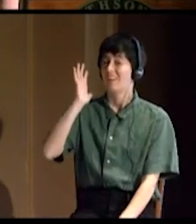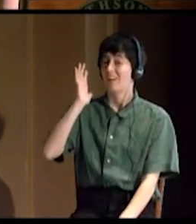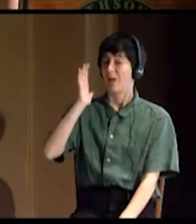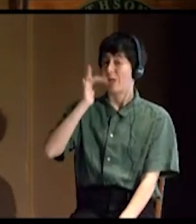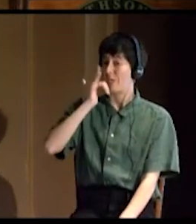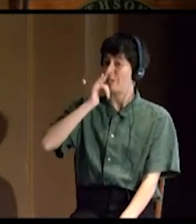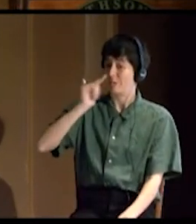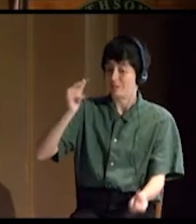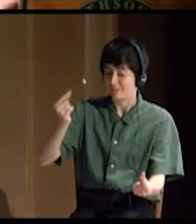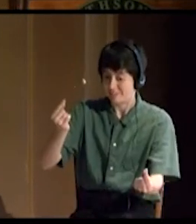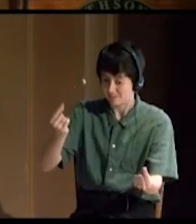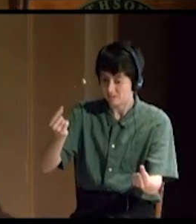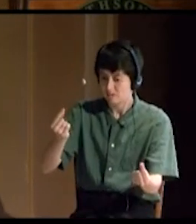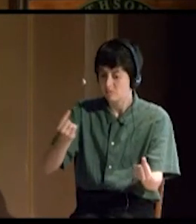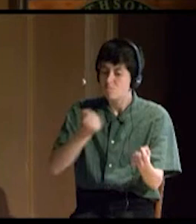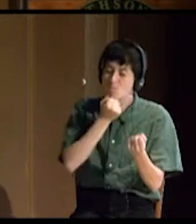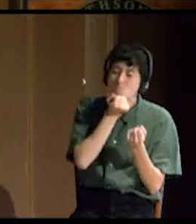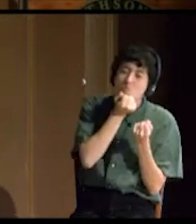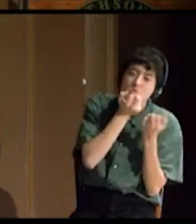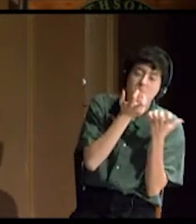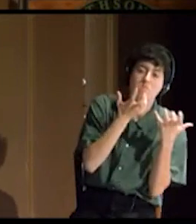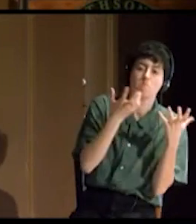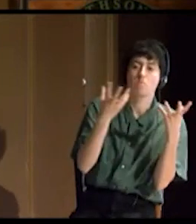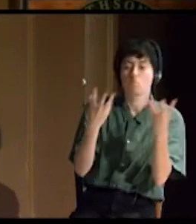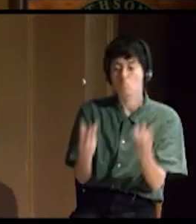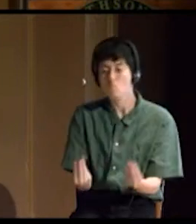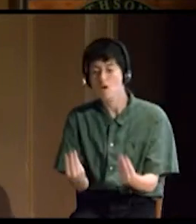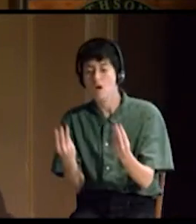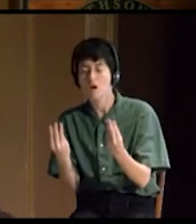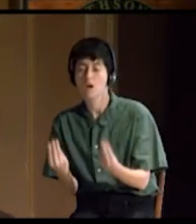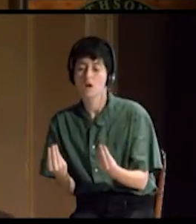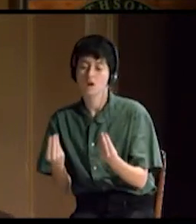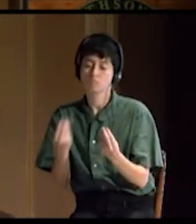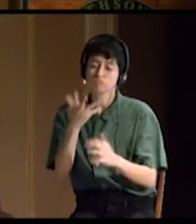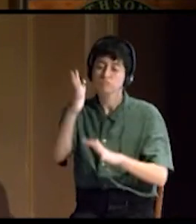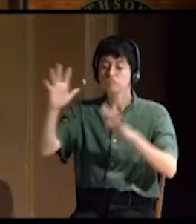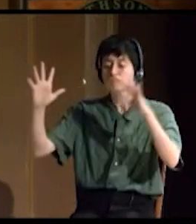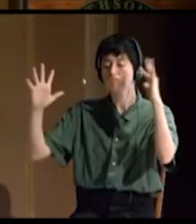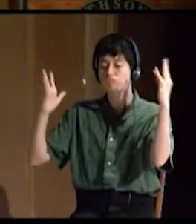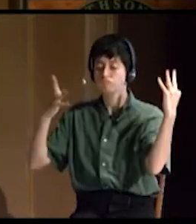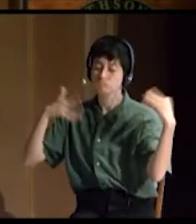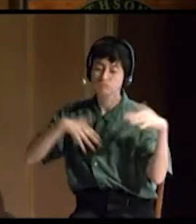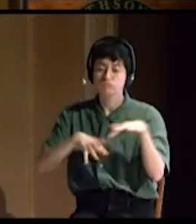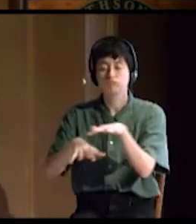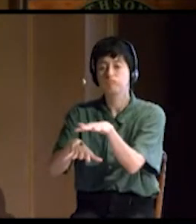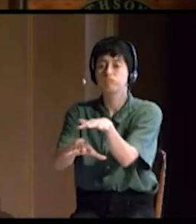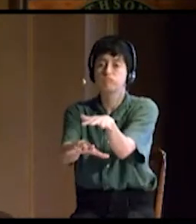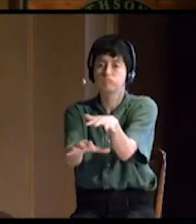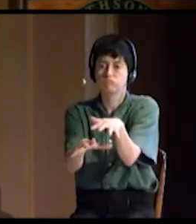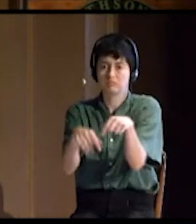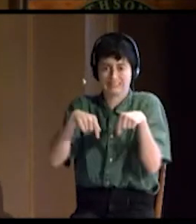a tropical environment throughout areas of the northern hemisphere, very, very different from today.